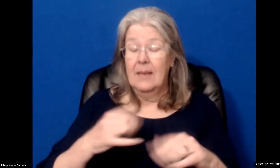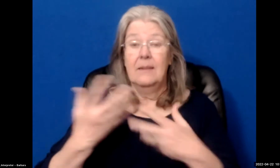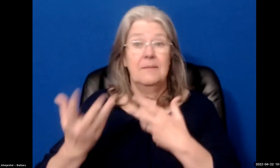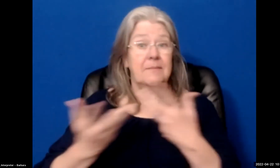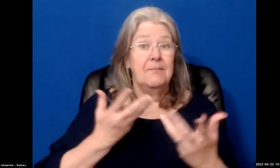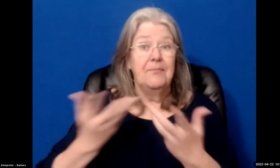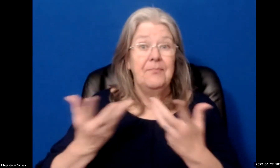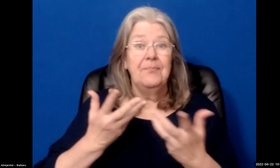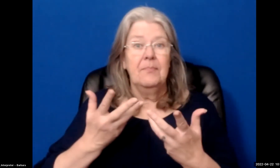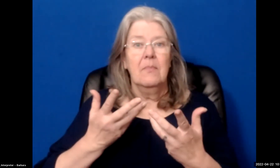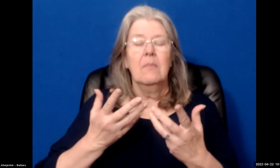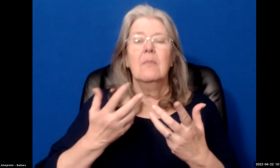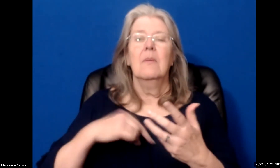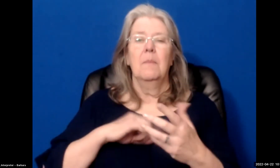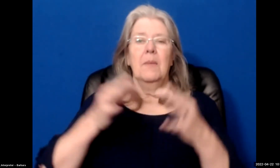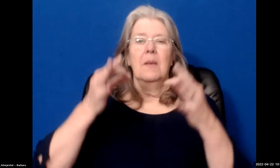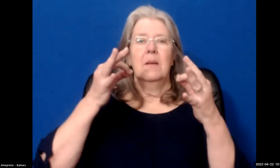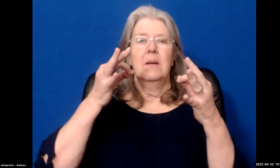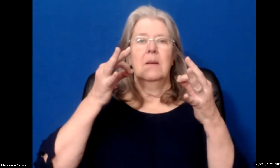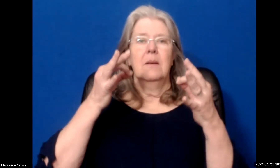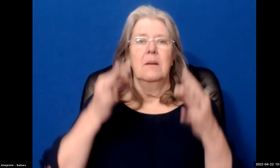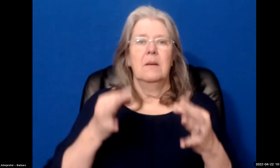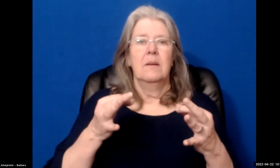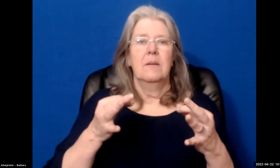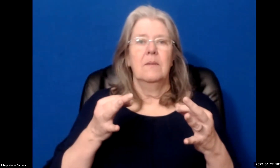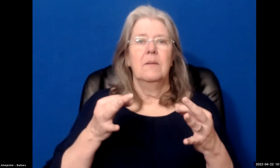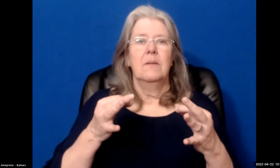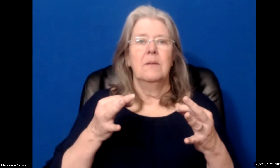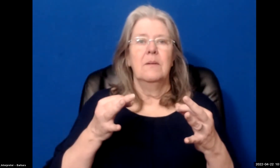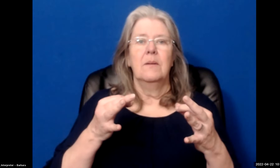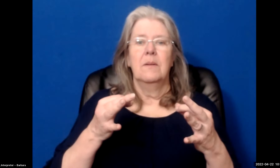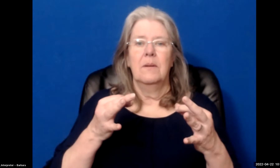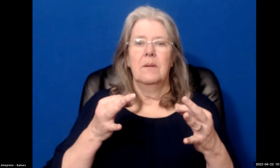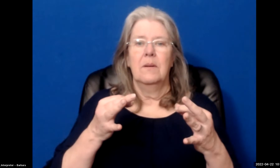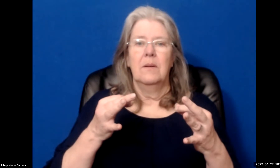It was ultimately decided that wasn't safe. The school for my daughter went ahead and